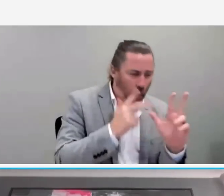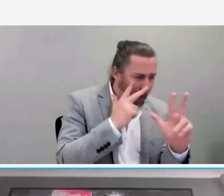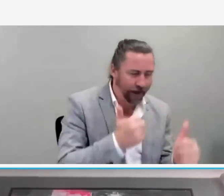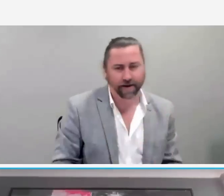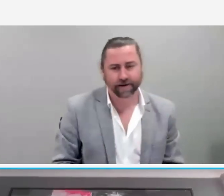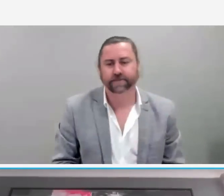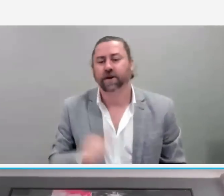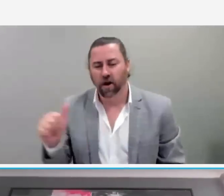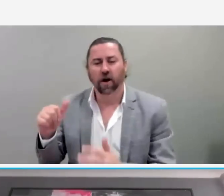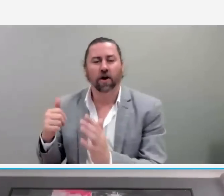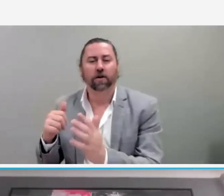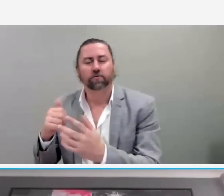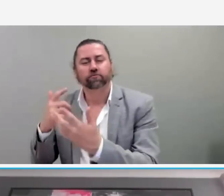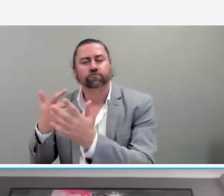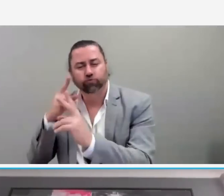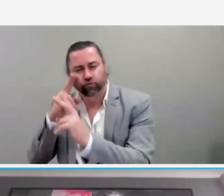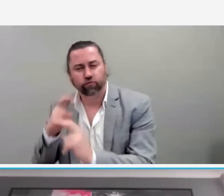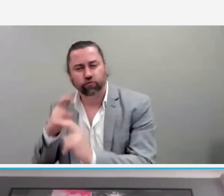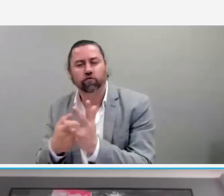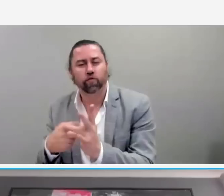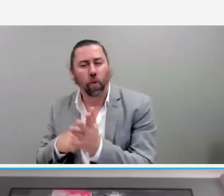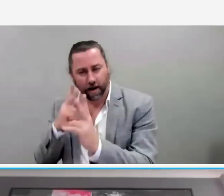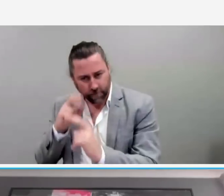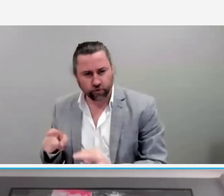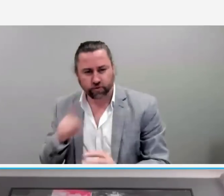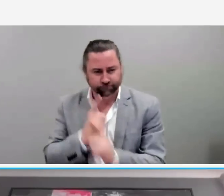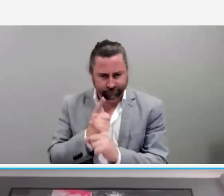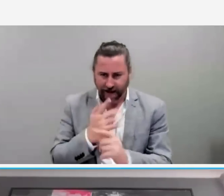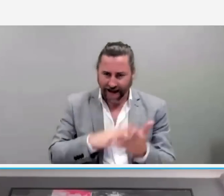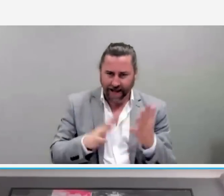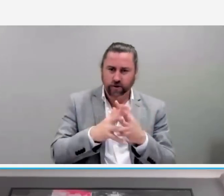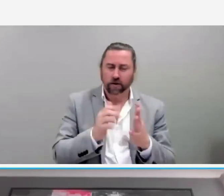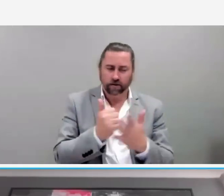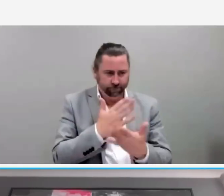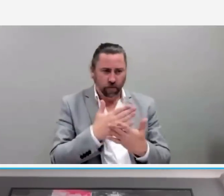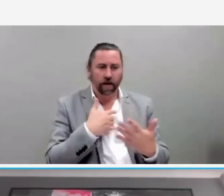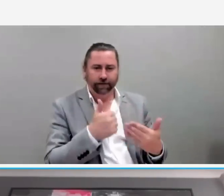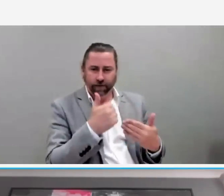recommended a comprehensive approach to quality measurement and reporting with three linked elements.